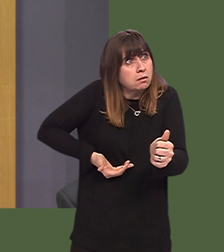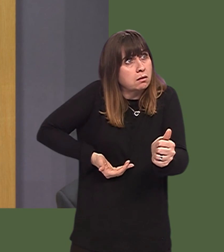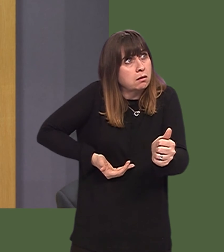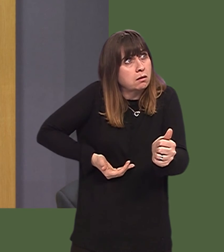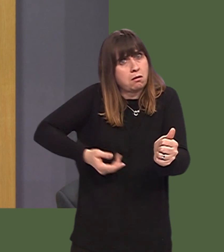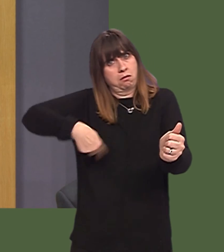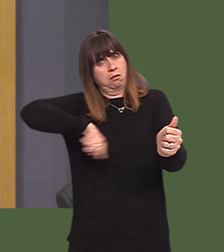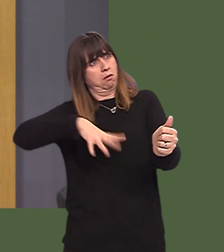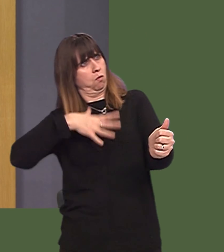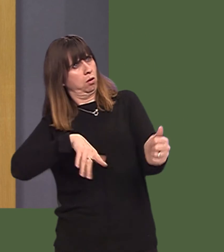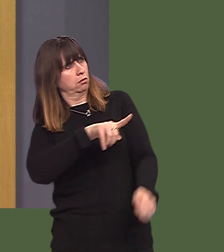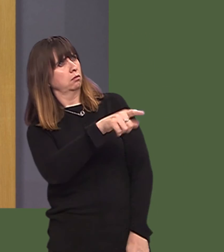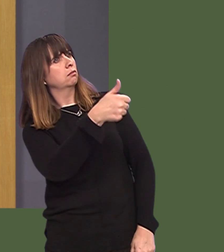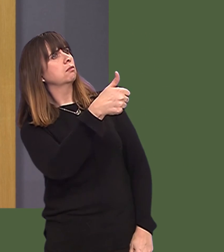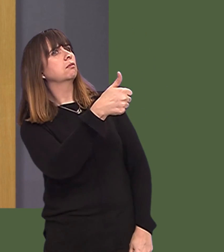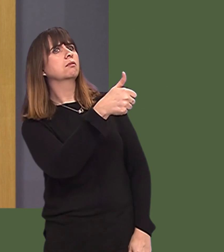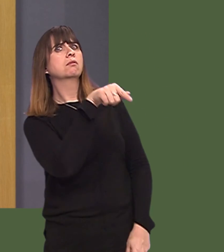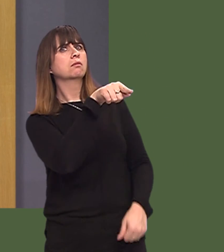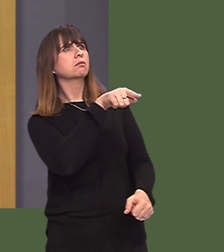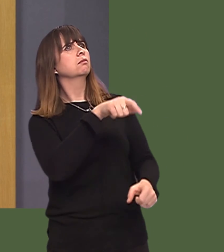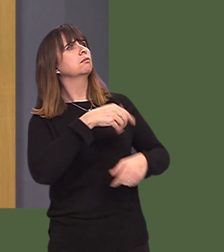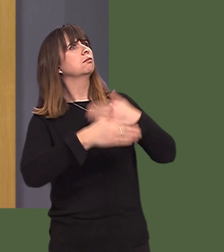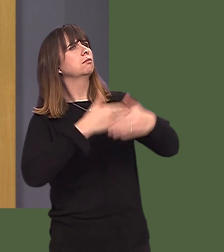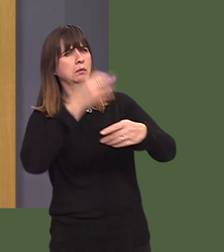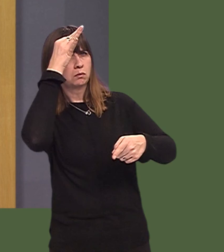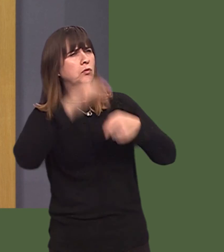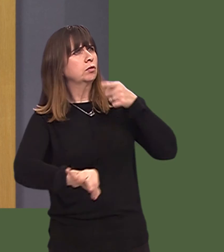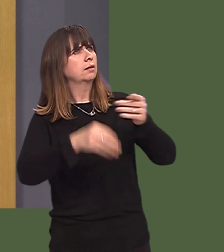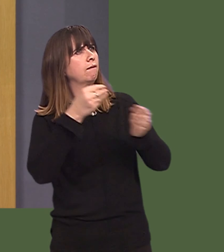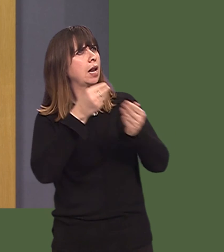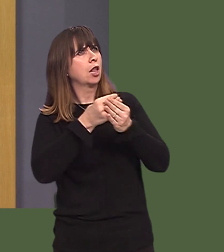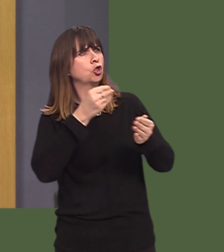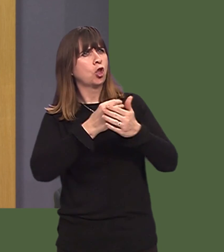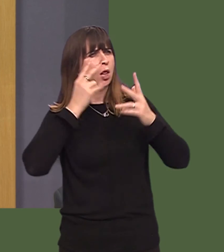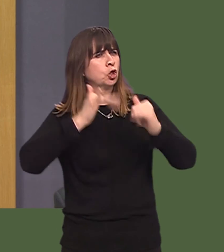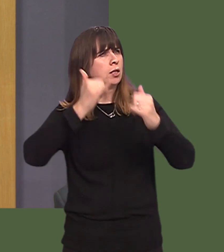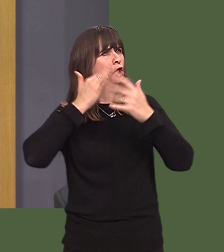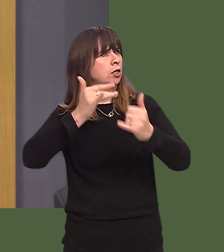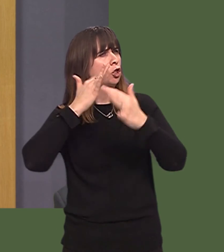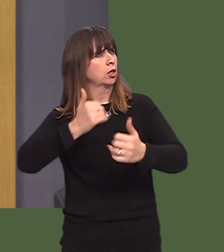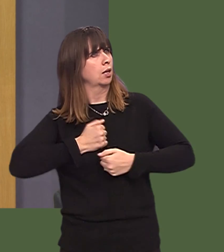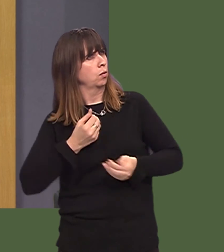can feel confident that you will always maintain strict financial probity at the heart of Welsh